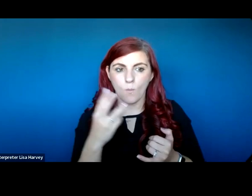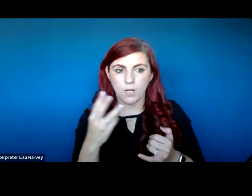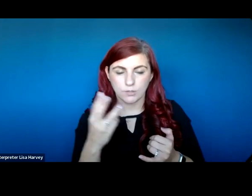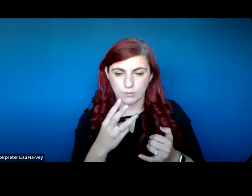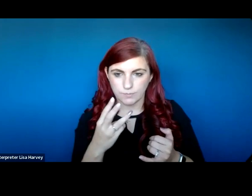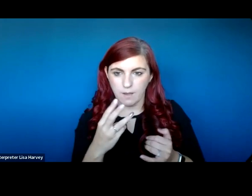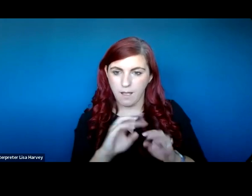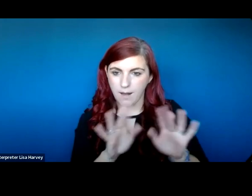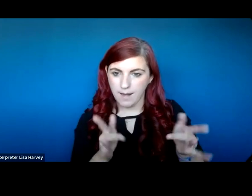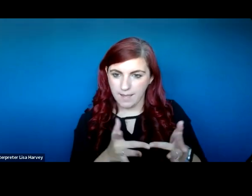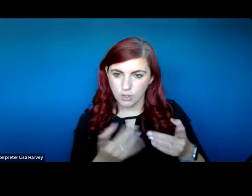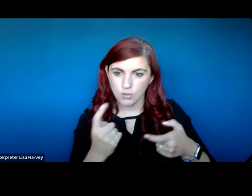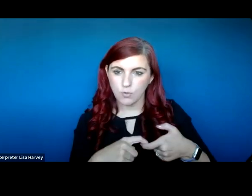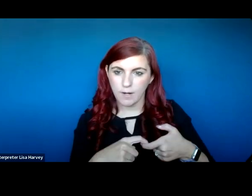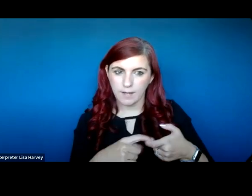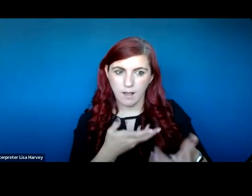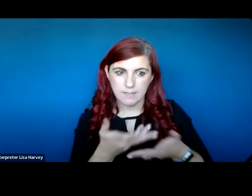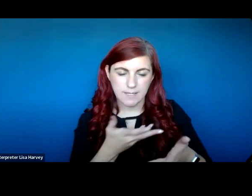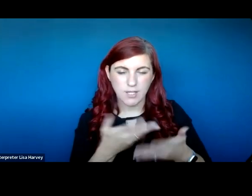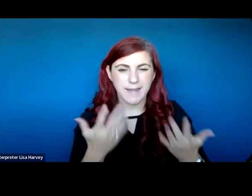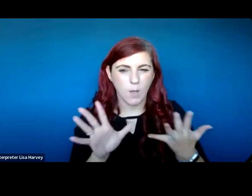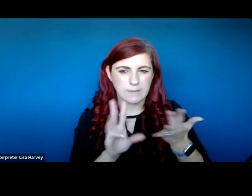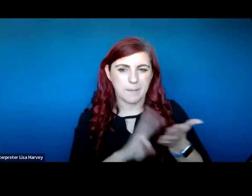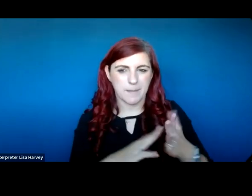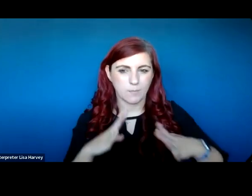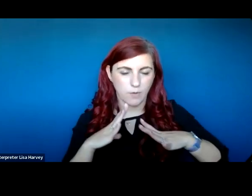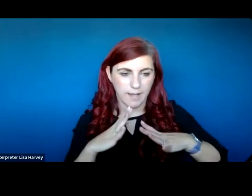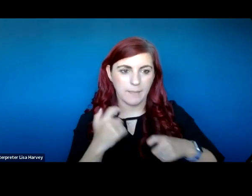online, there's going to be a ten minute break before the next session begins,